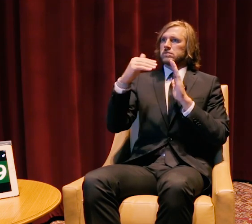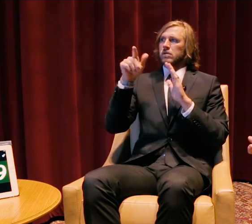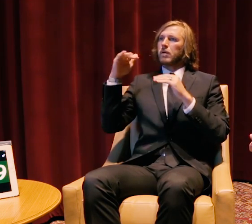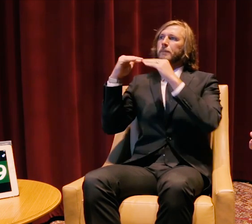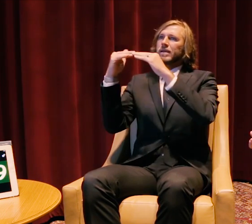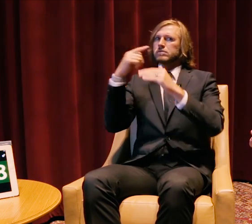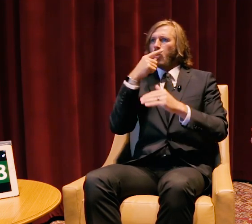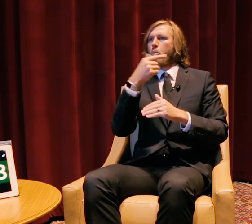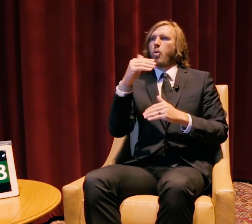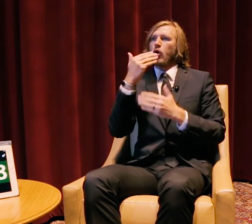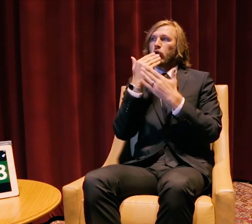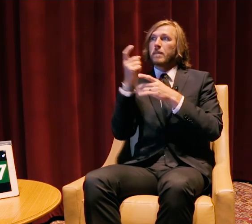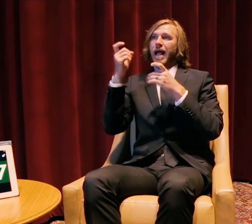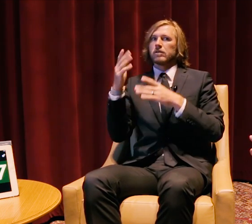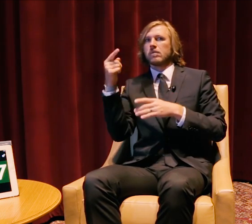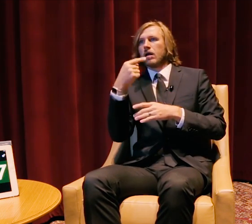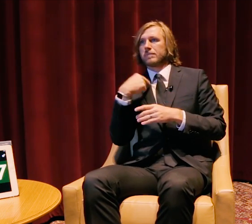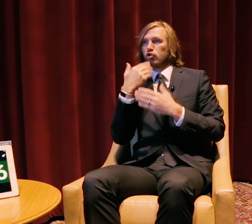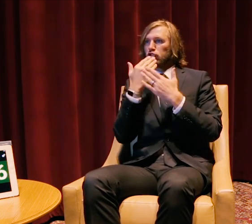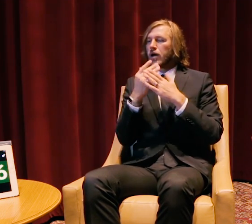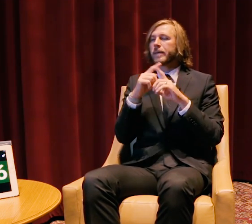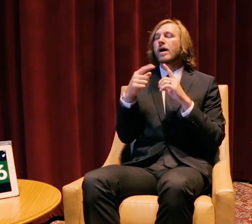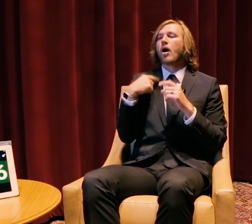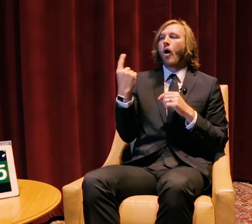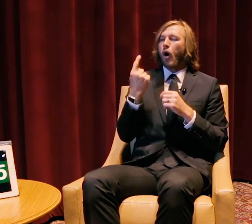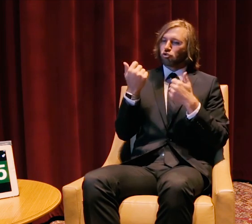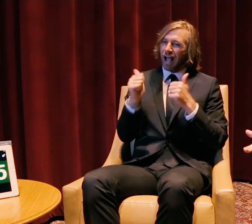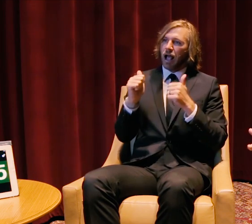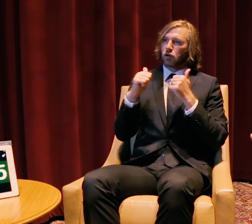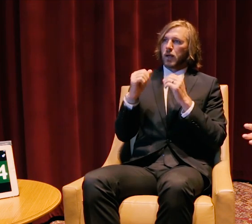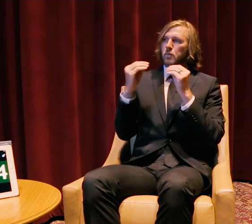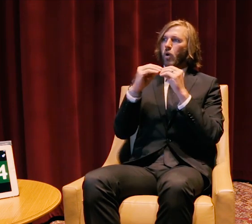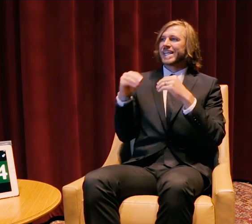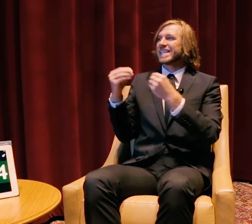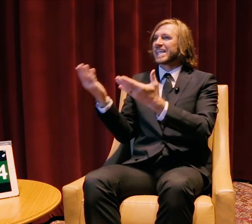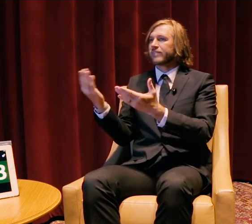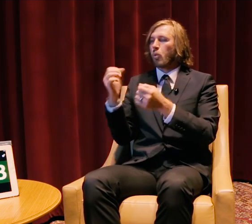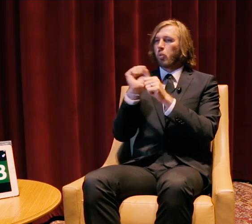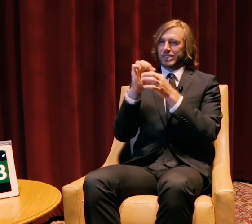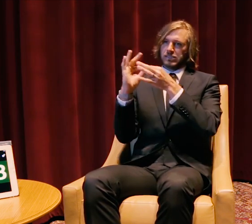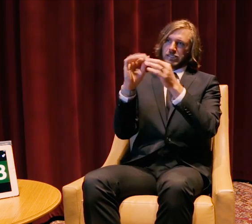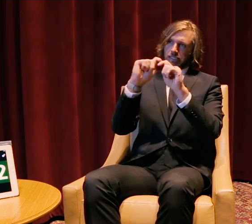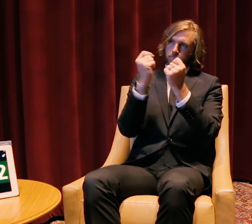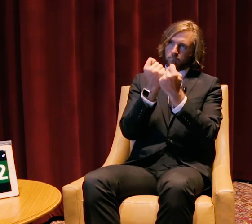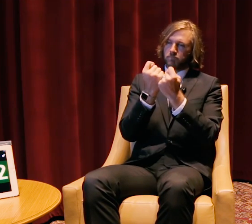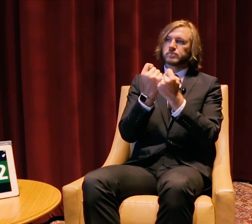I was rated well with managers, but I was always trying to do more to give back and to work as a team.